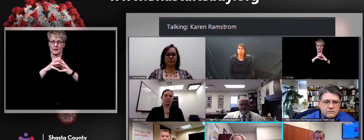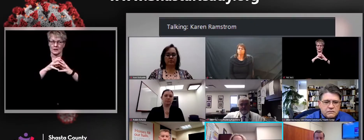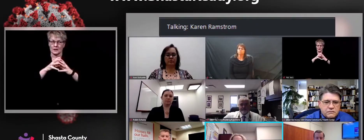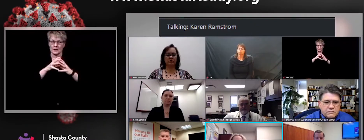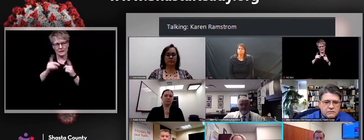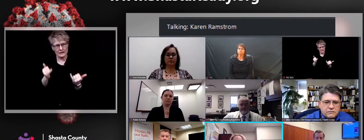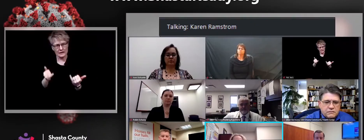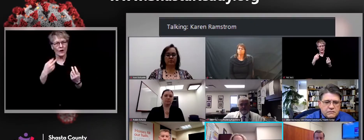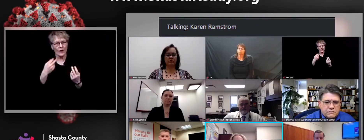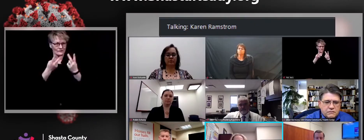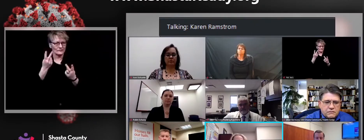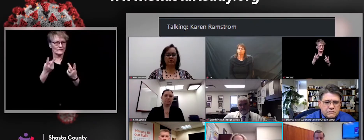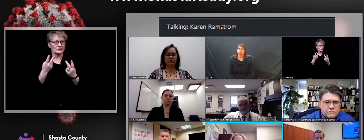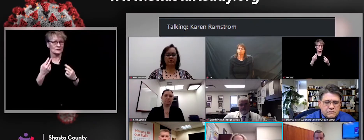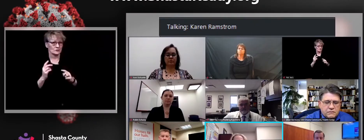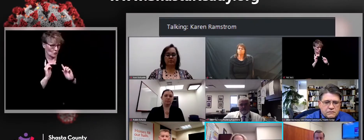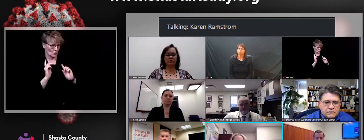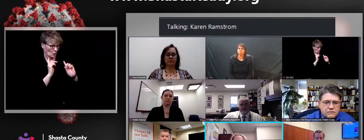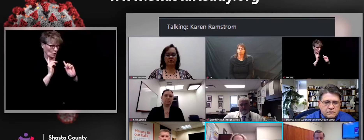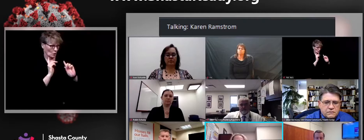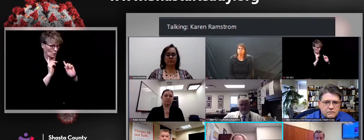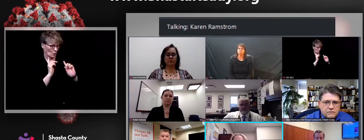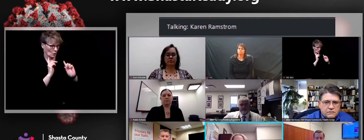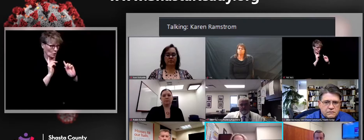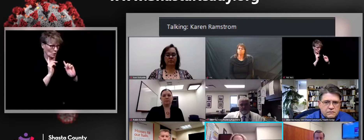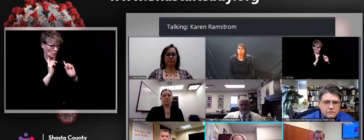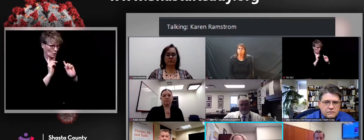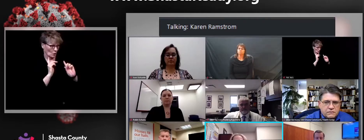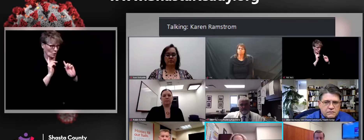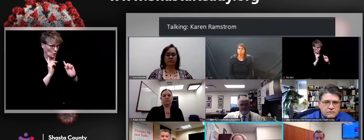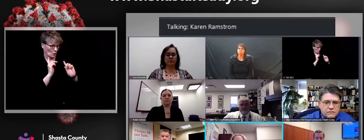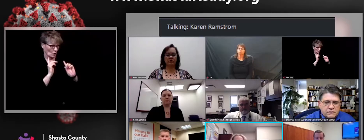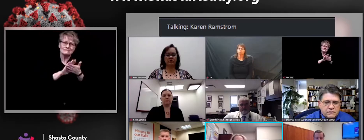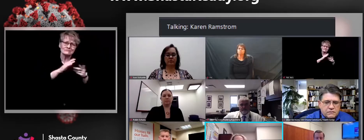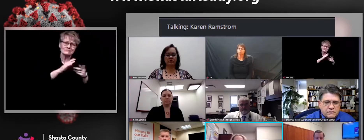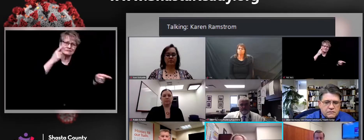nice for a skilled nursing facility residents to be able to see their family. But again,